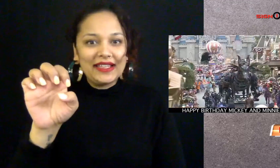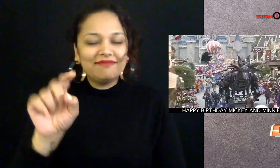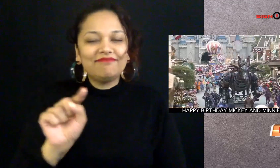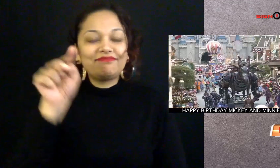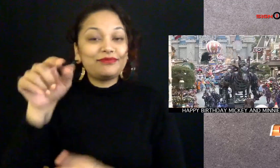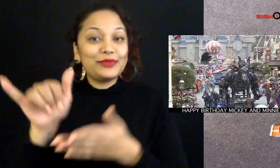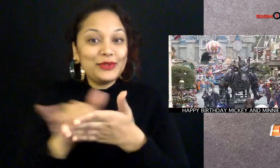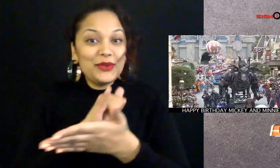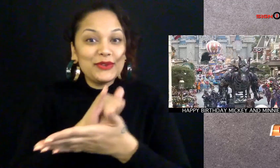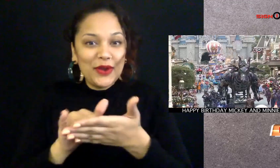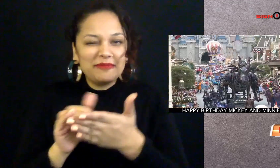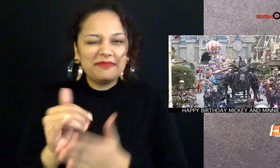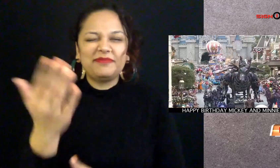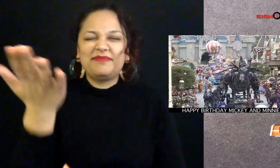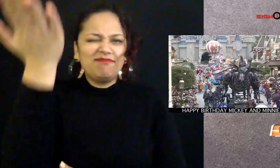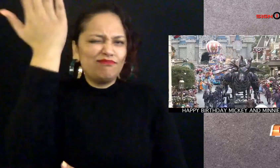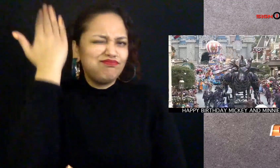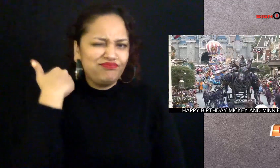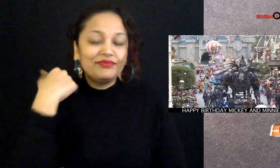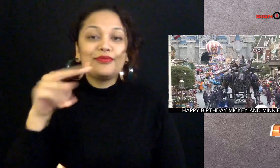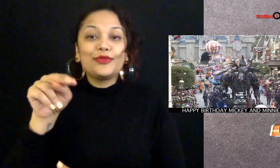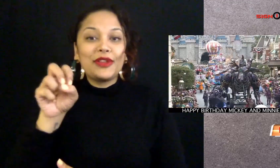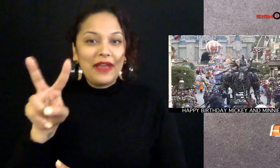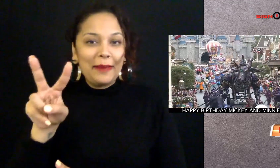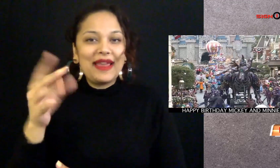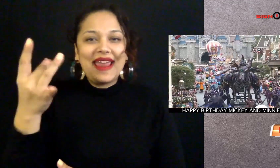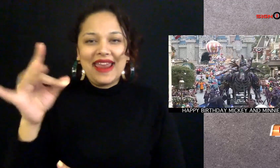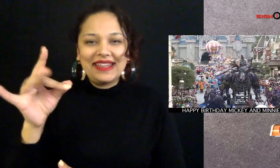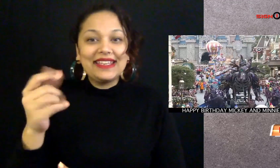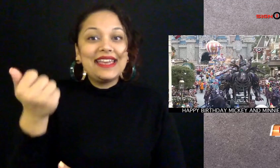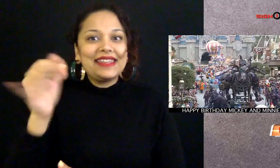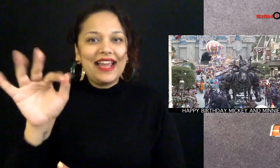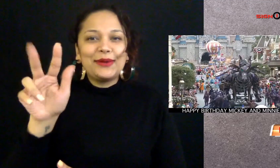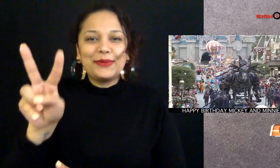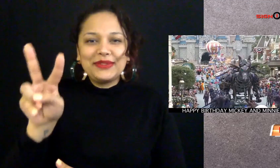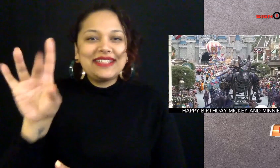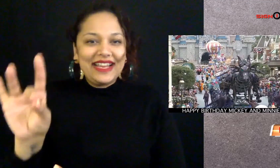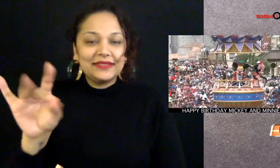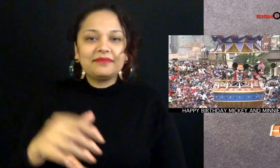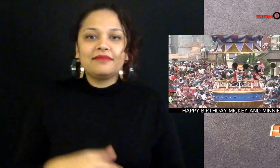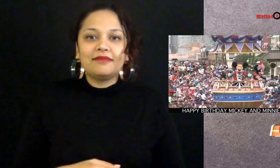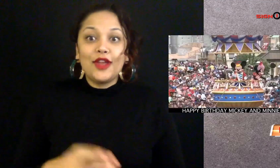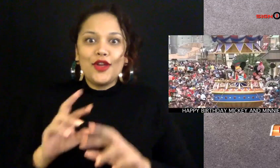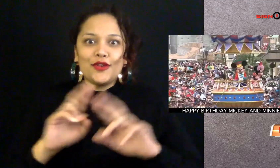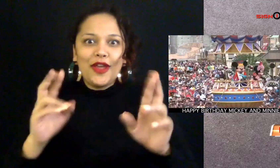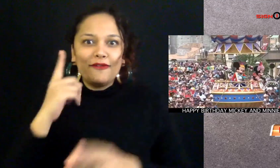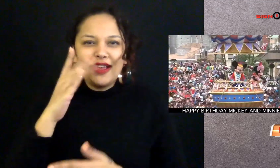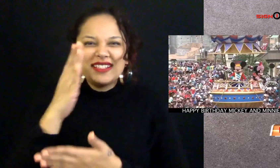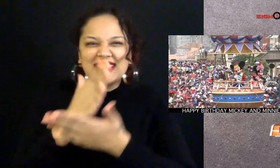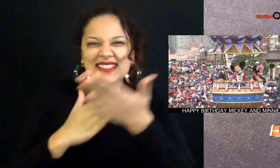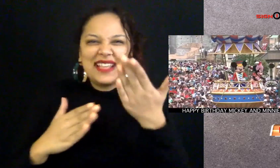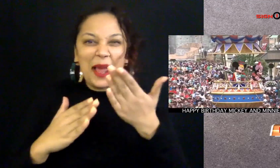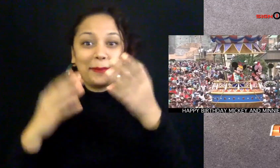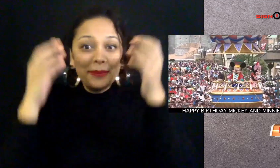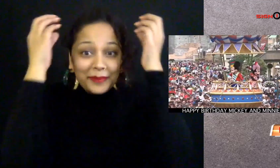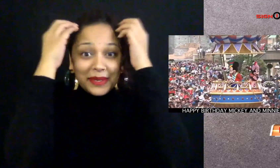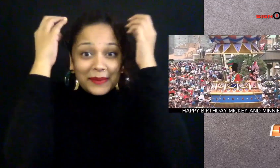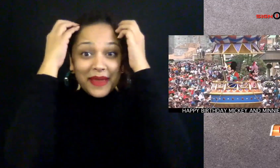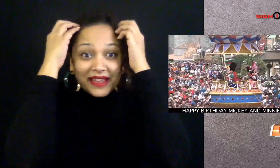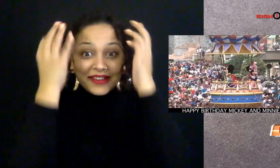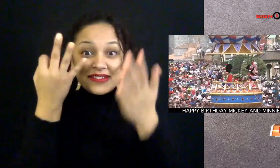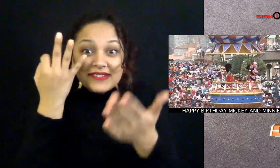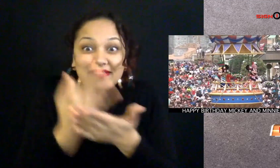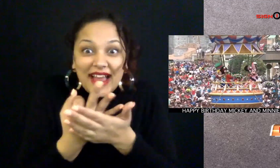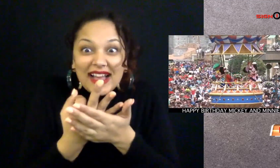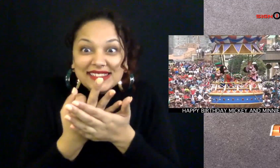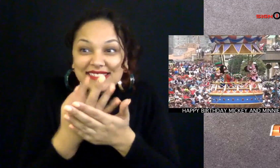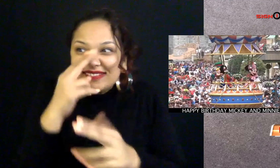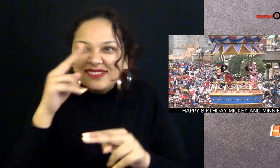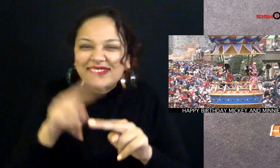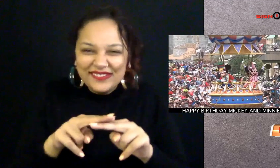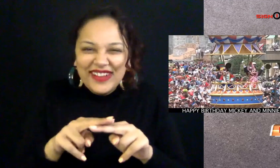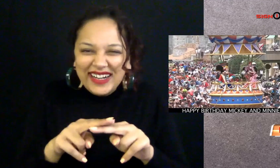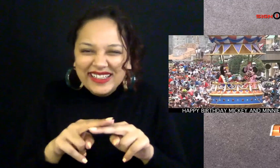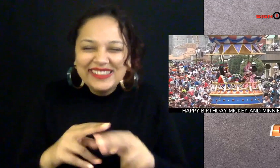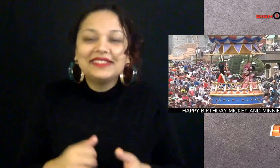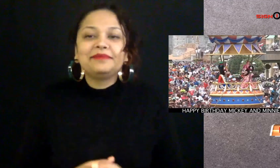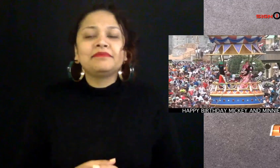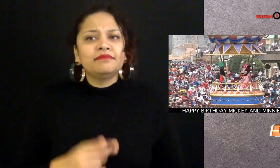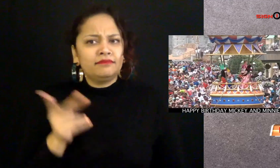in New York on November 18, 1928 okay ready for some Mickey and Minnie